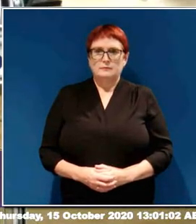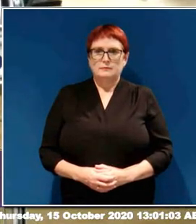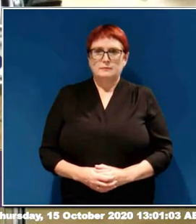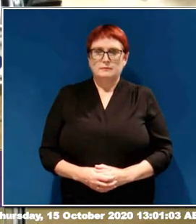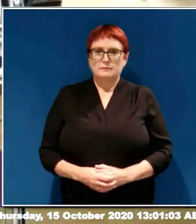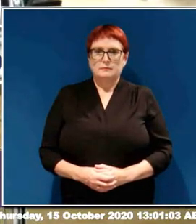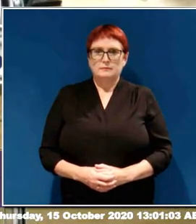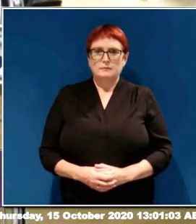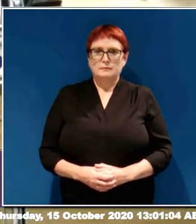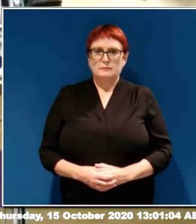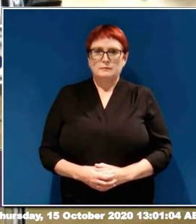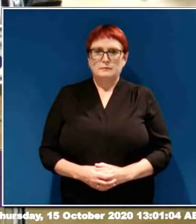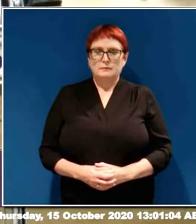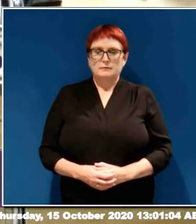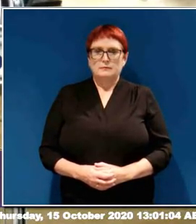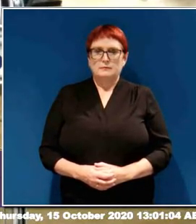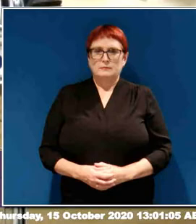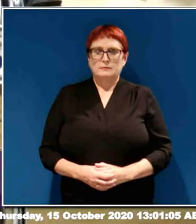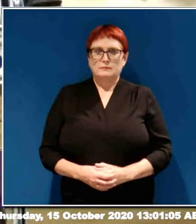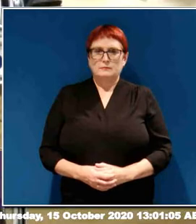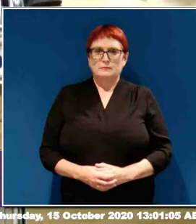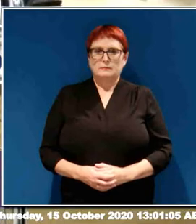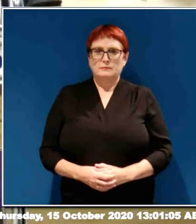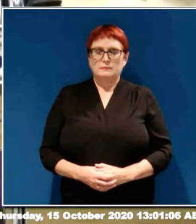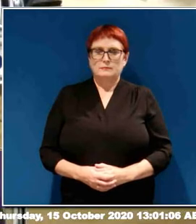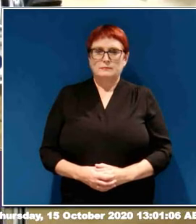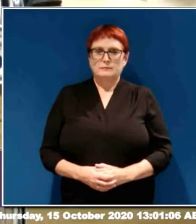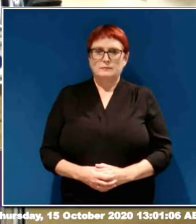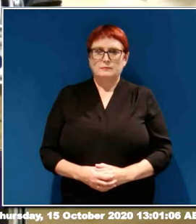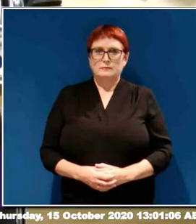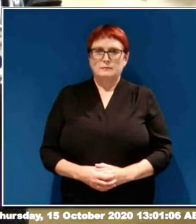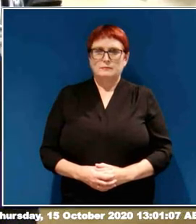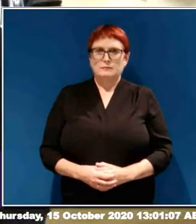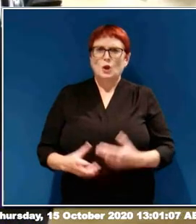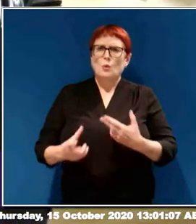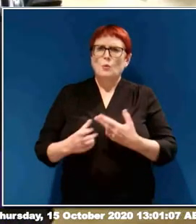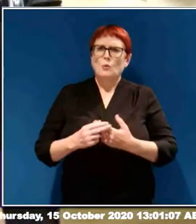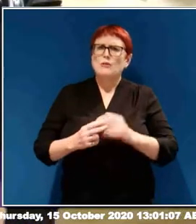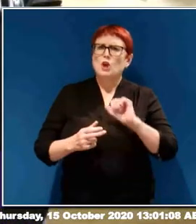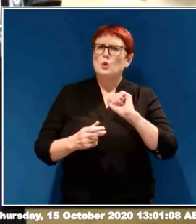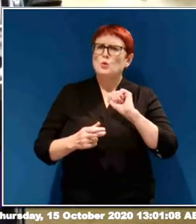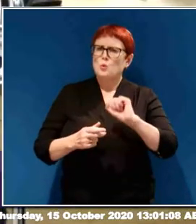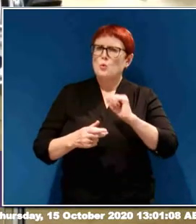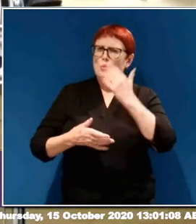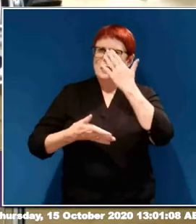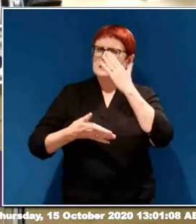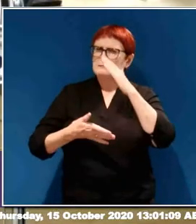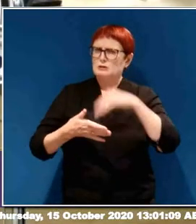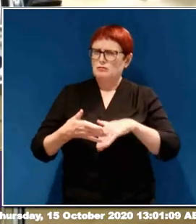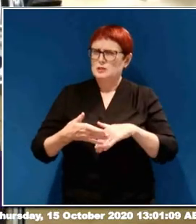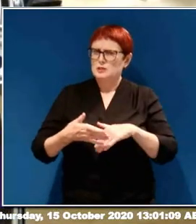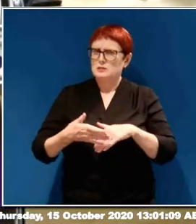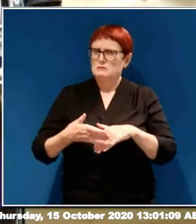Is it the case, in your experience, that there still currently is not very clear